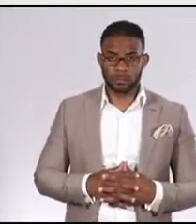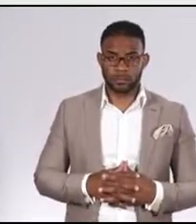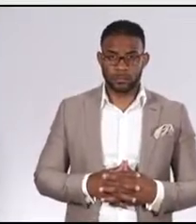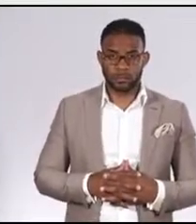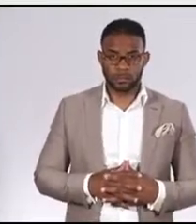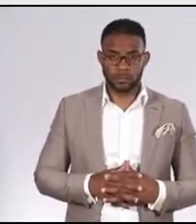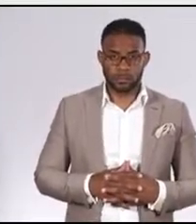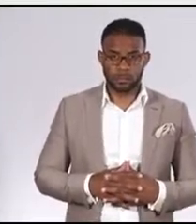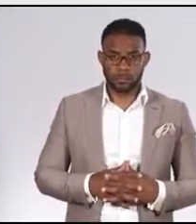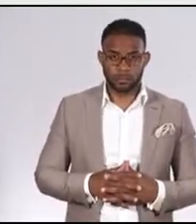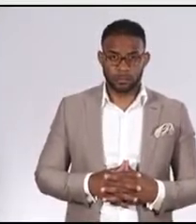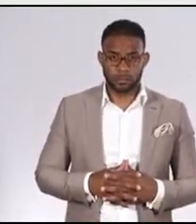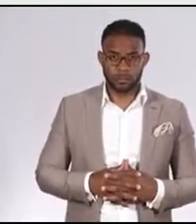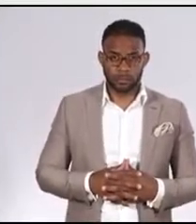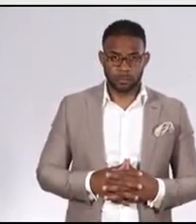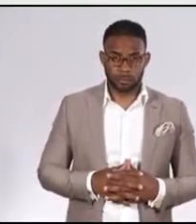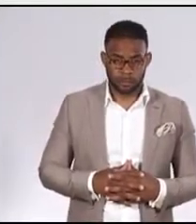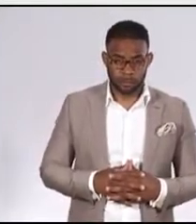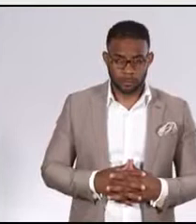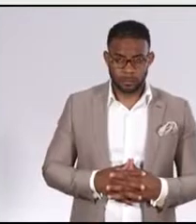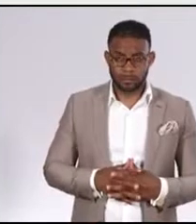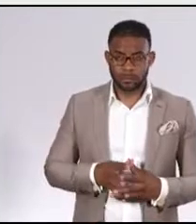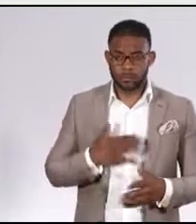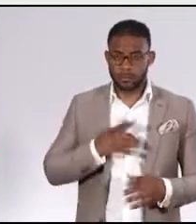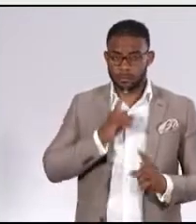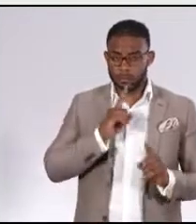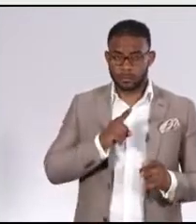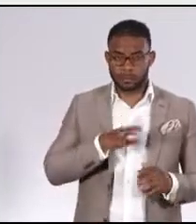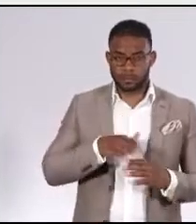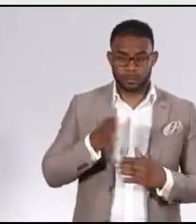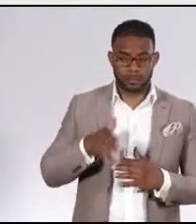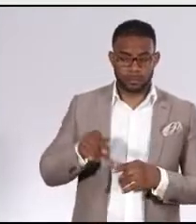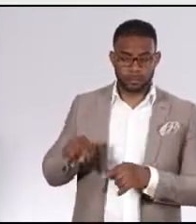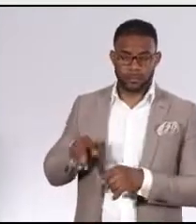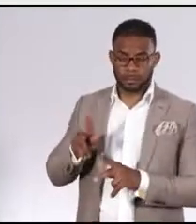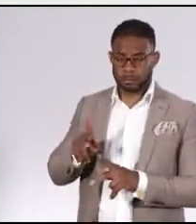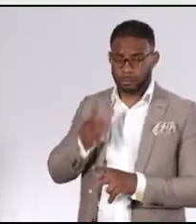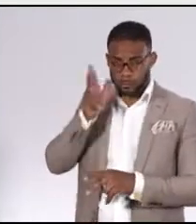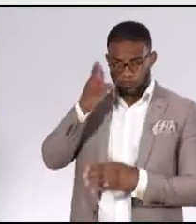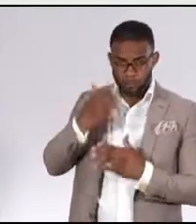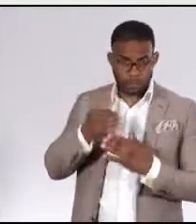so Again, if you're a caregiver, please answer. uh On behalf of the person with hearing loss for who you care.